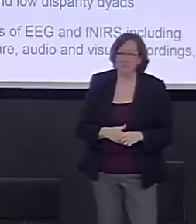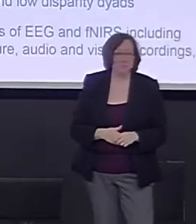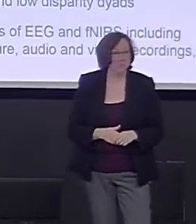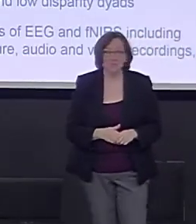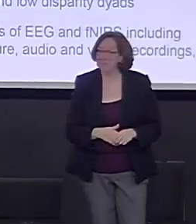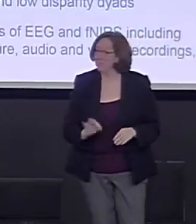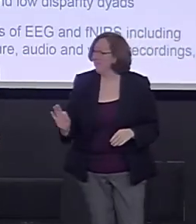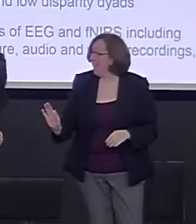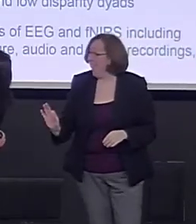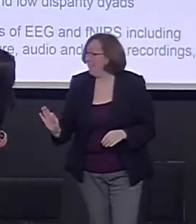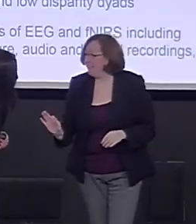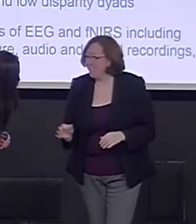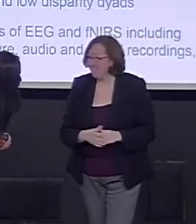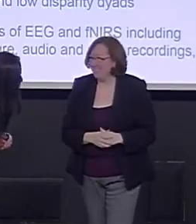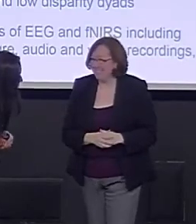Oh, are you doing okay?